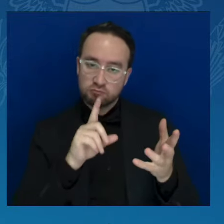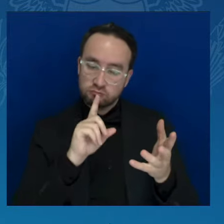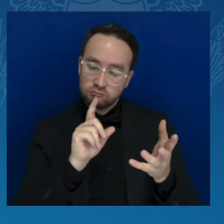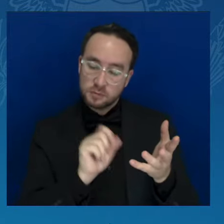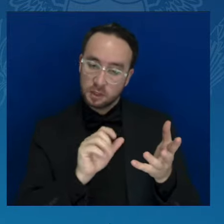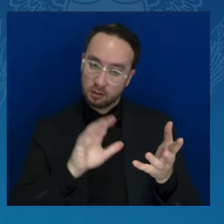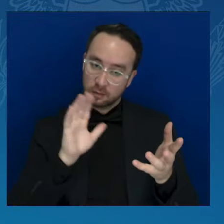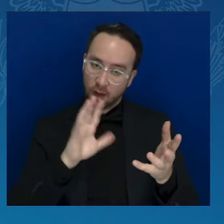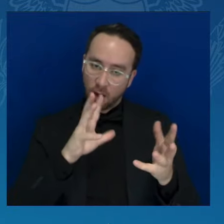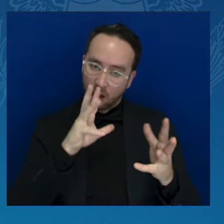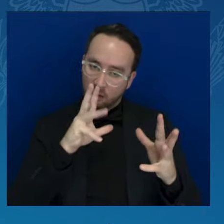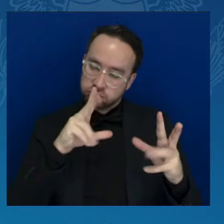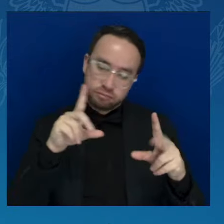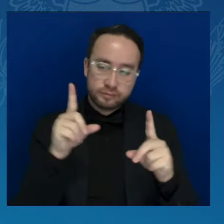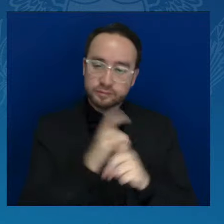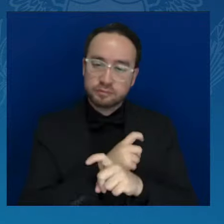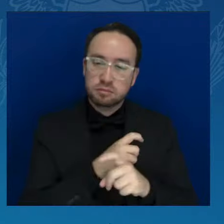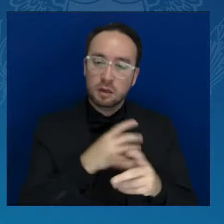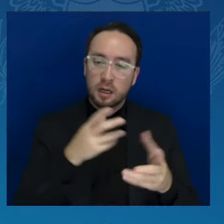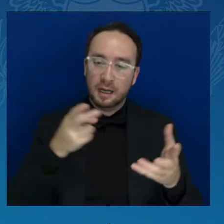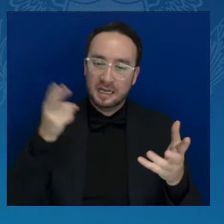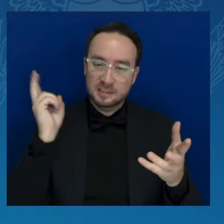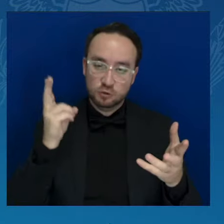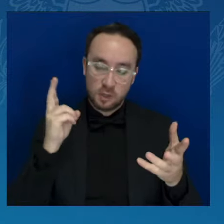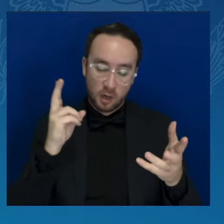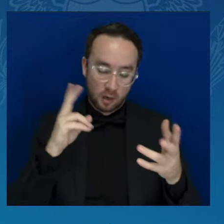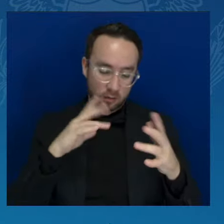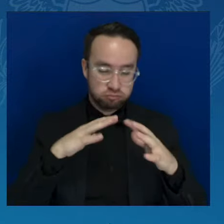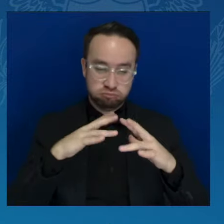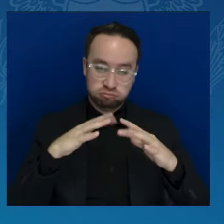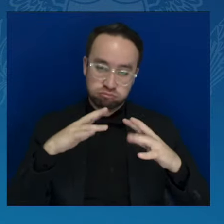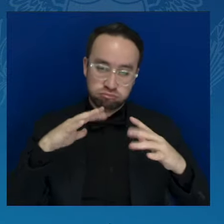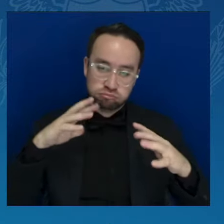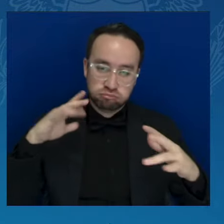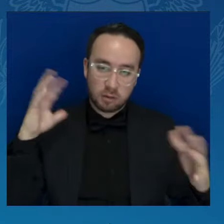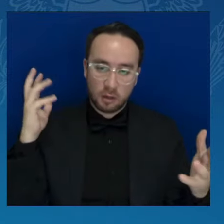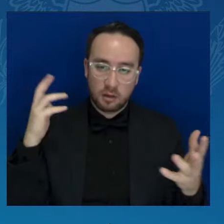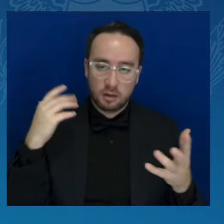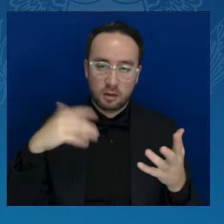NASA uniquely has the capacity to study the Earth as a planet,